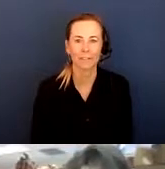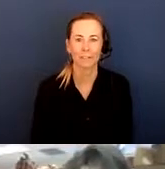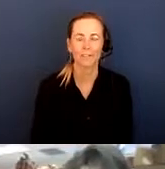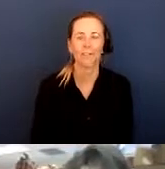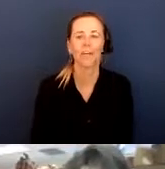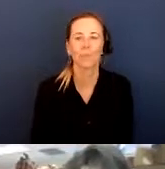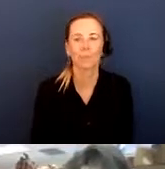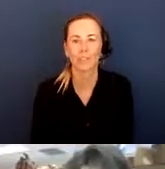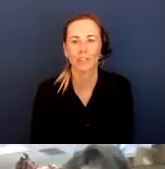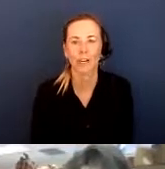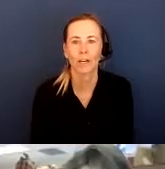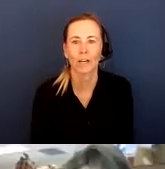Lauren, go ahead.